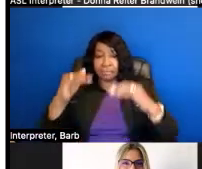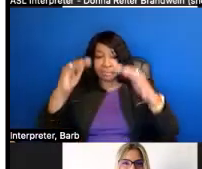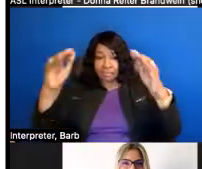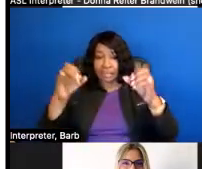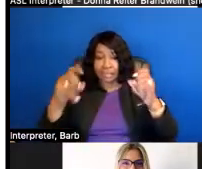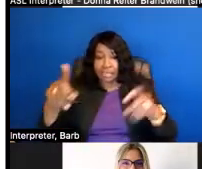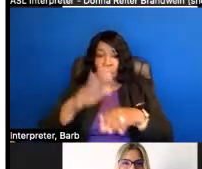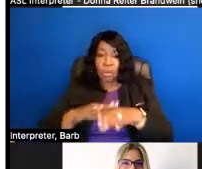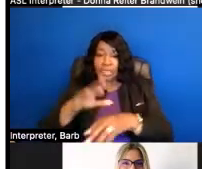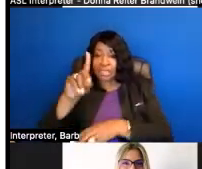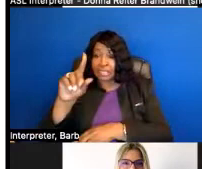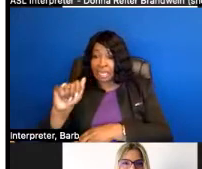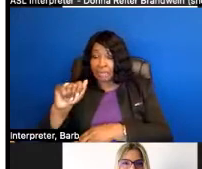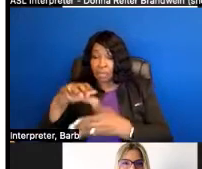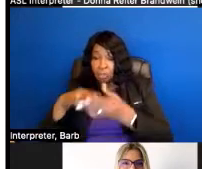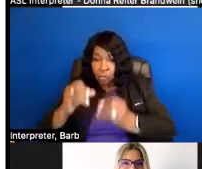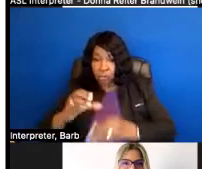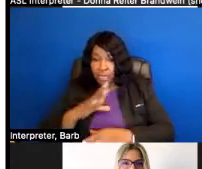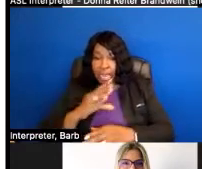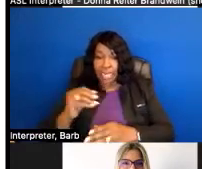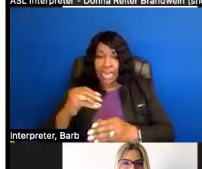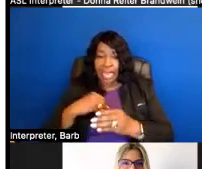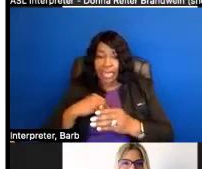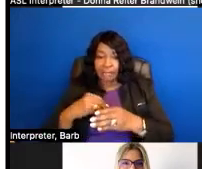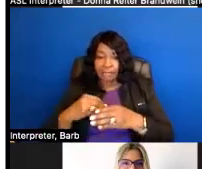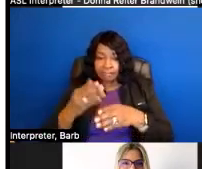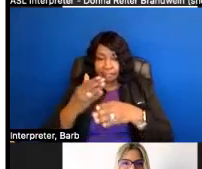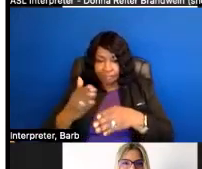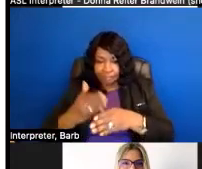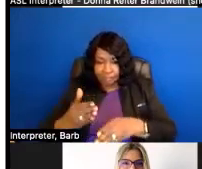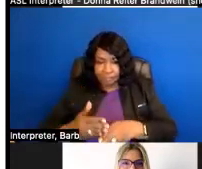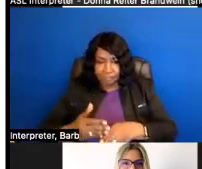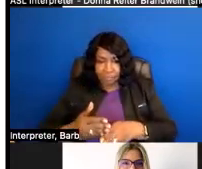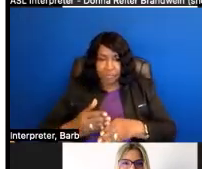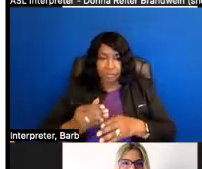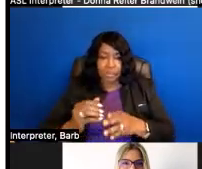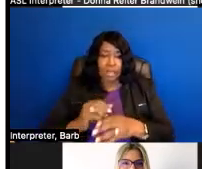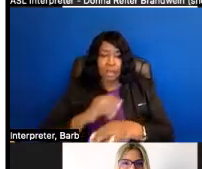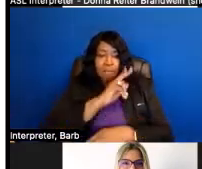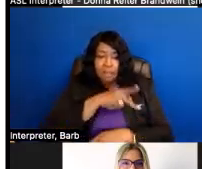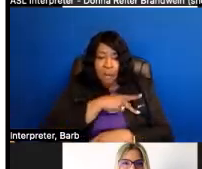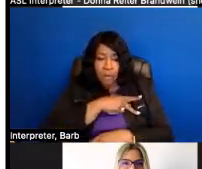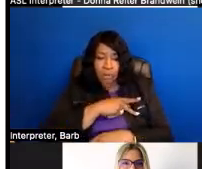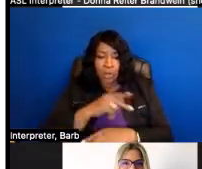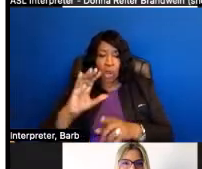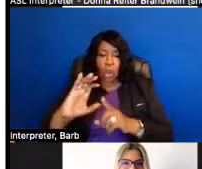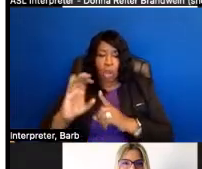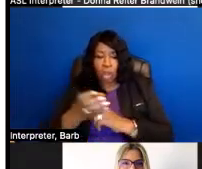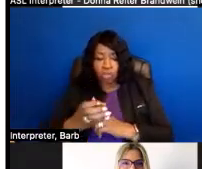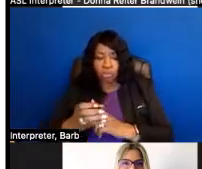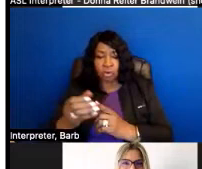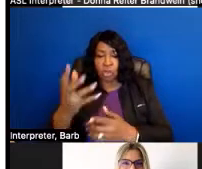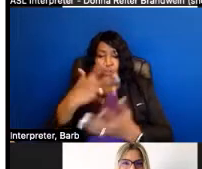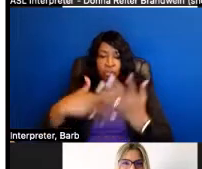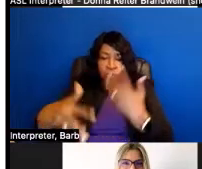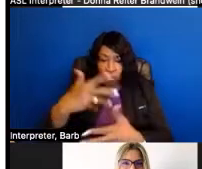And then I broke it down into the personal sphere, cultural, social, and academic sphere.